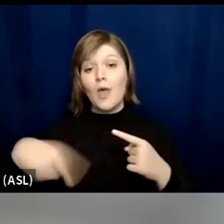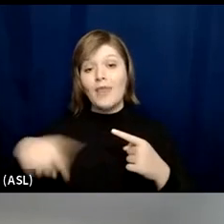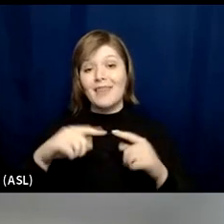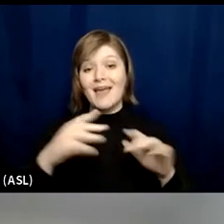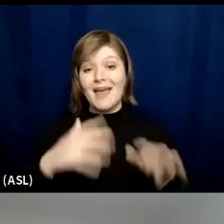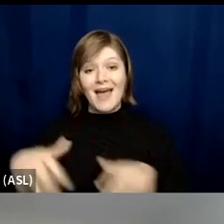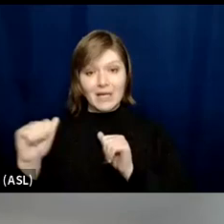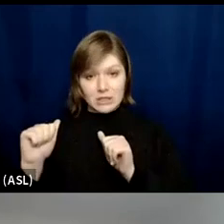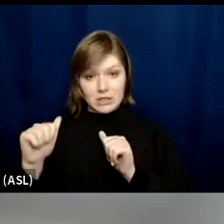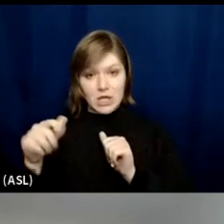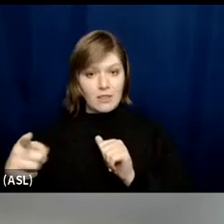I think it's about relationship building.